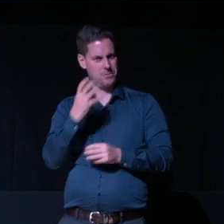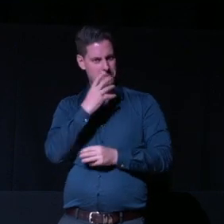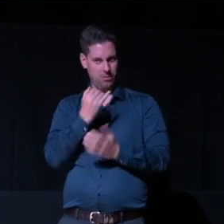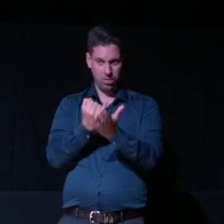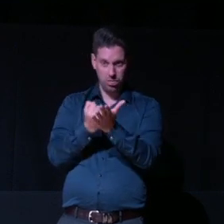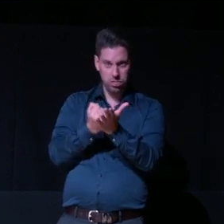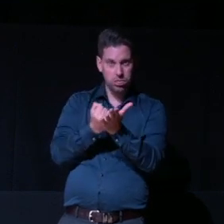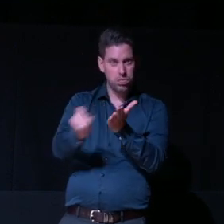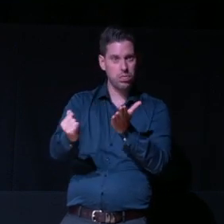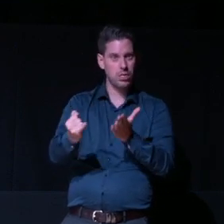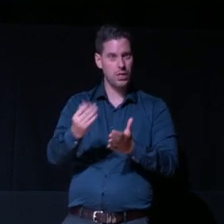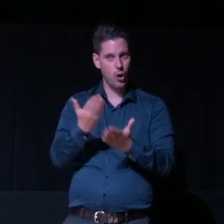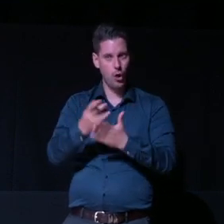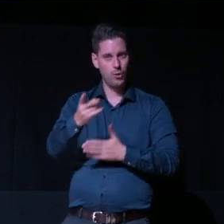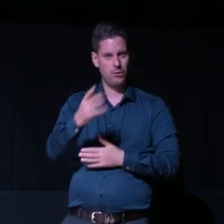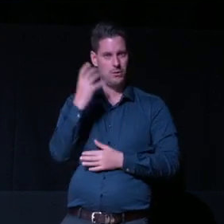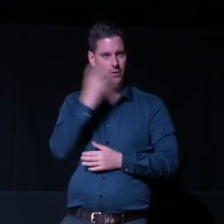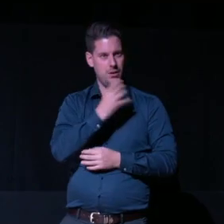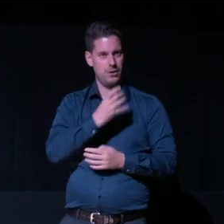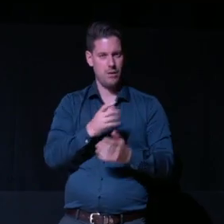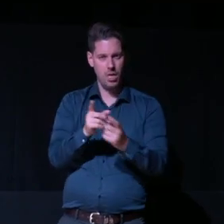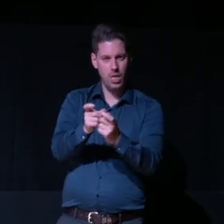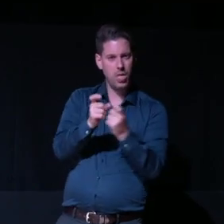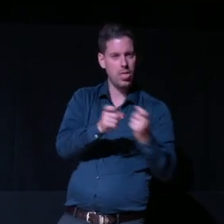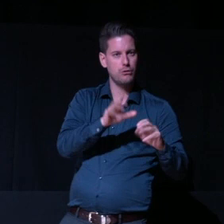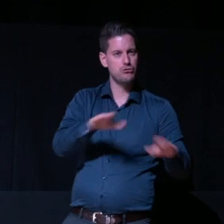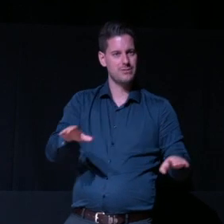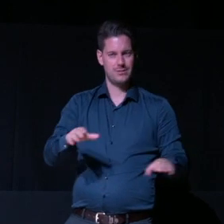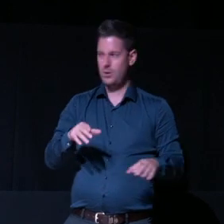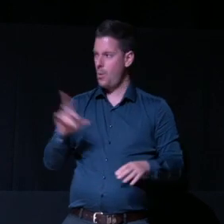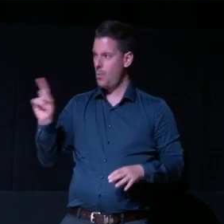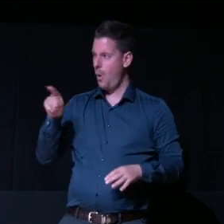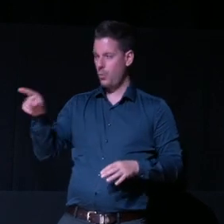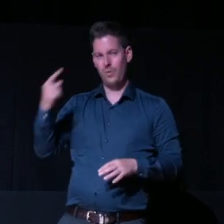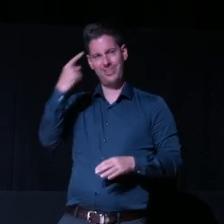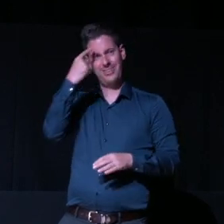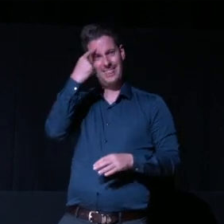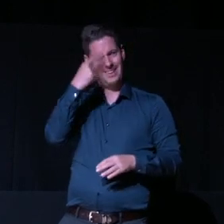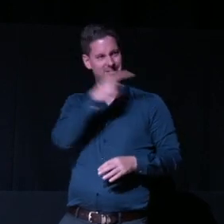How did you feel about that and what did you think the intent of that statement was?